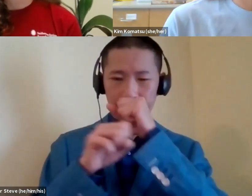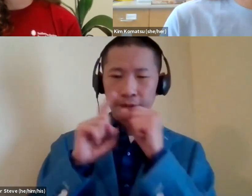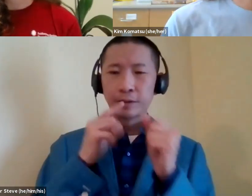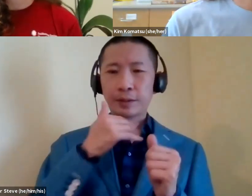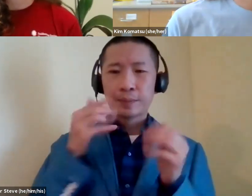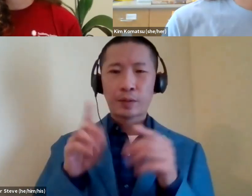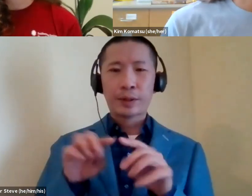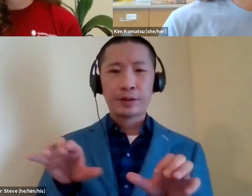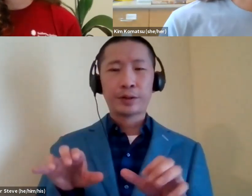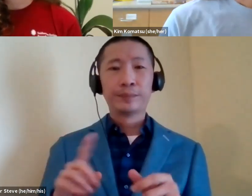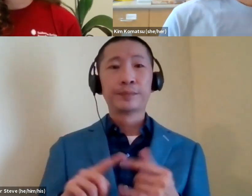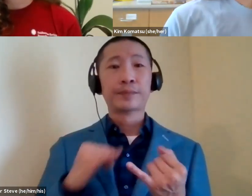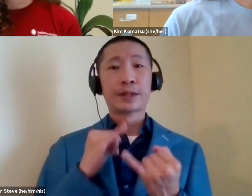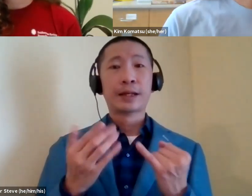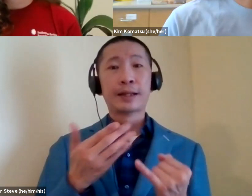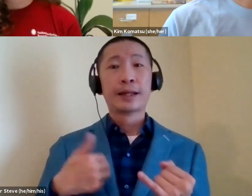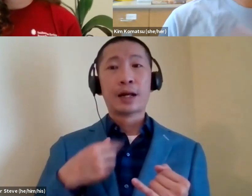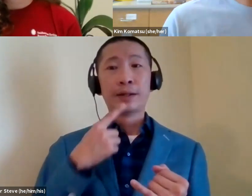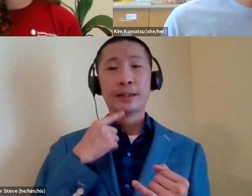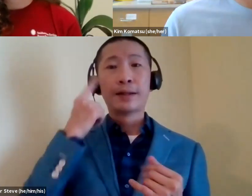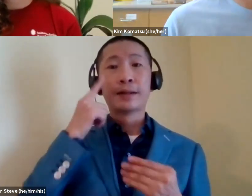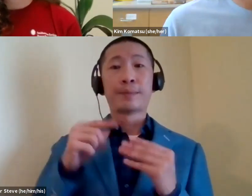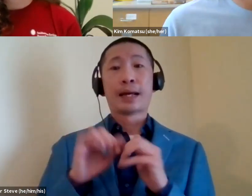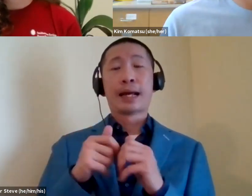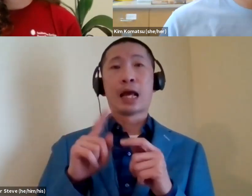Emily Borger: And then the last thing I would say is. Kim Komatsu (she/her): Thinking about how you landscape your yard.